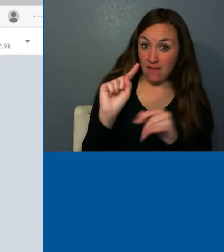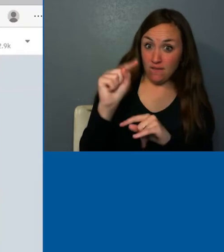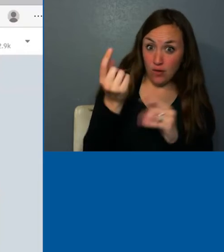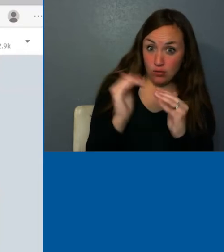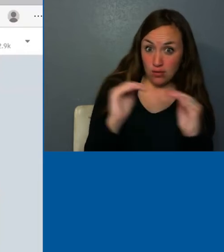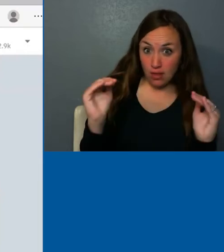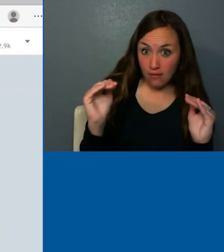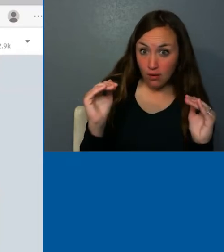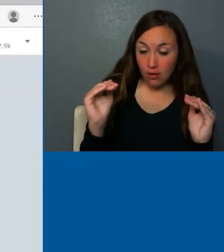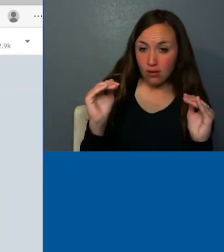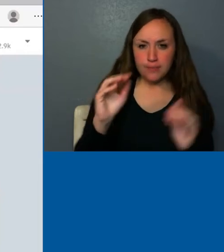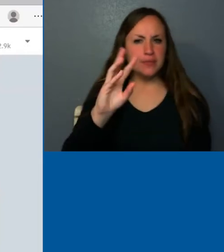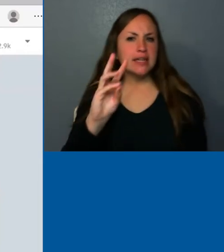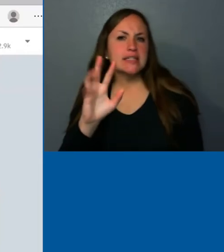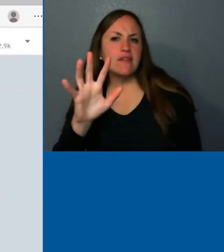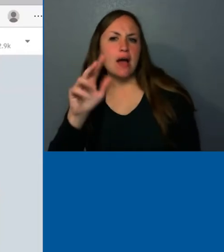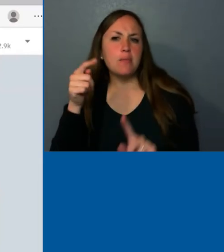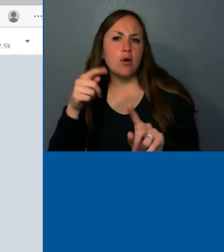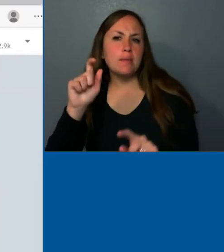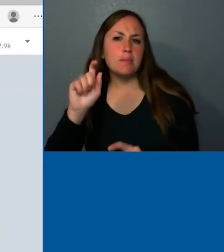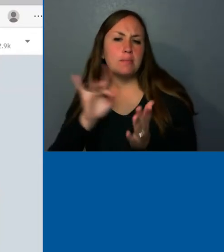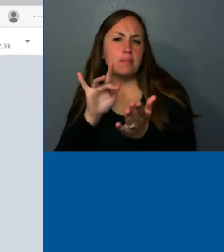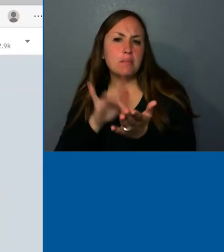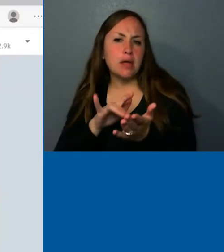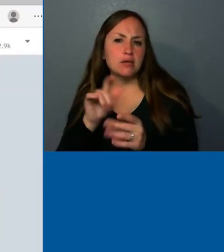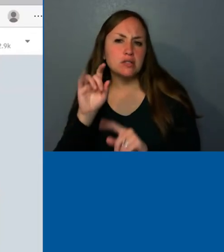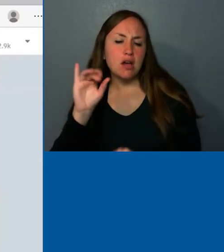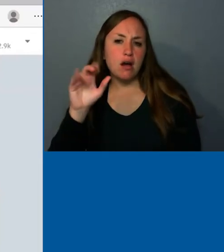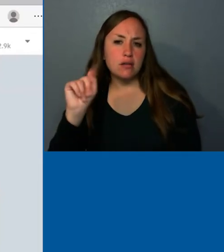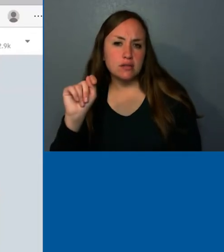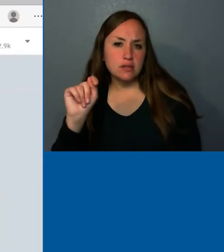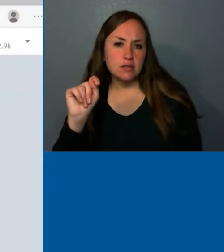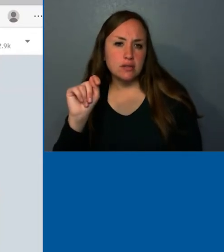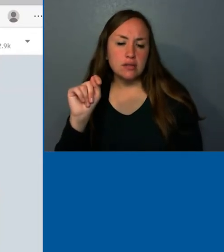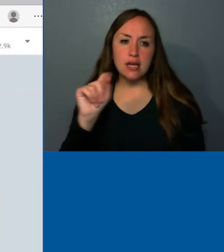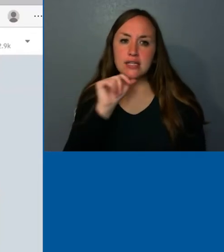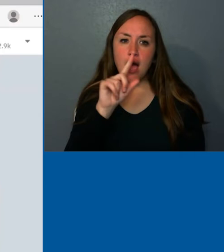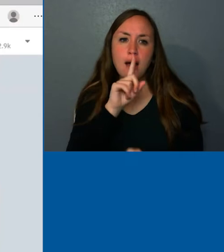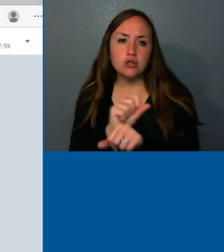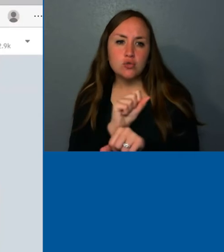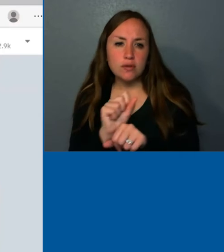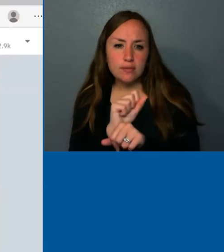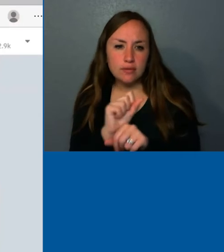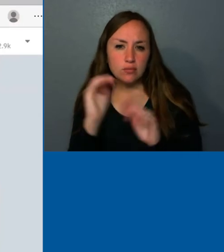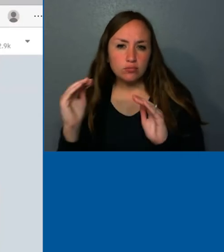[Reader] 65 points, middle dot. [Sam] As this one is. [Reader] Link 20, it's fun, and despite being a meme, it's not actually that bad. It can ramp up damage very quickly.